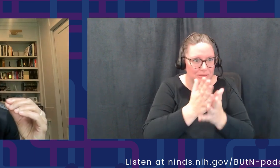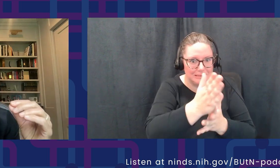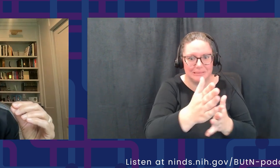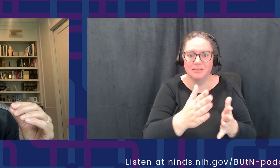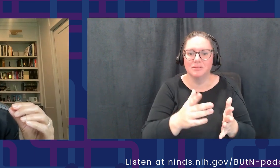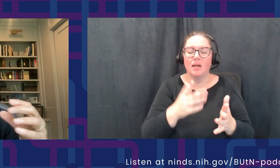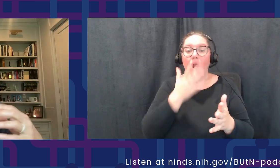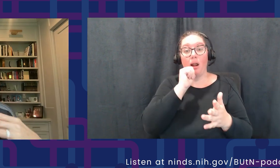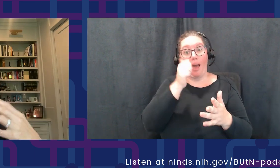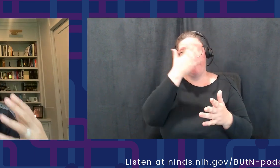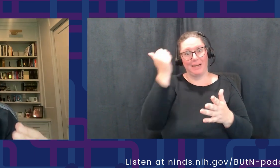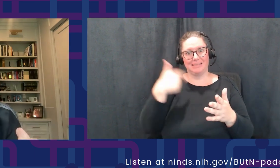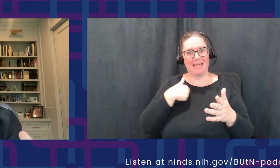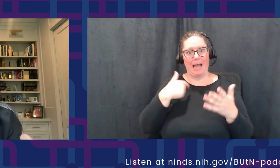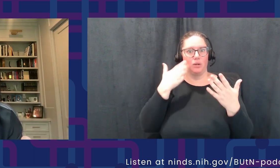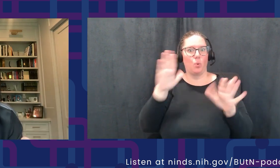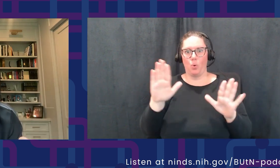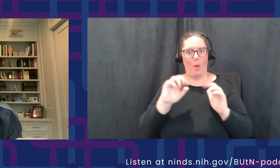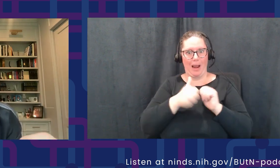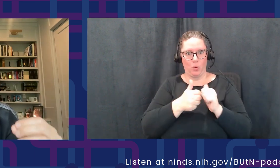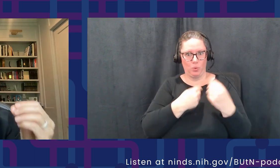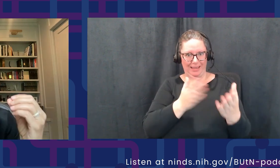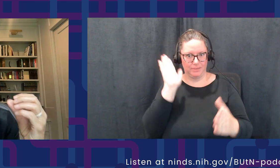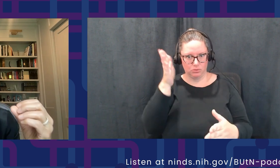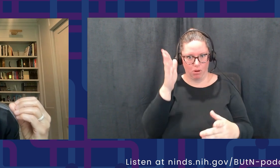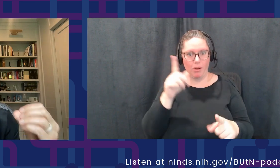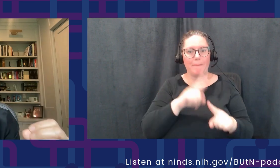Not because I don't know how to give a talk, but because the audience